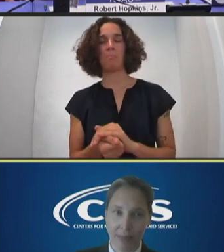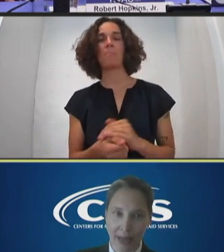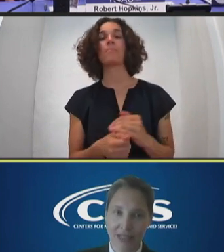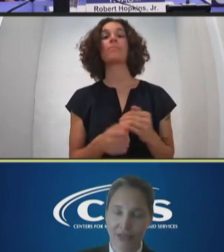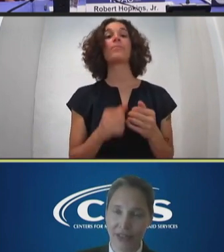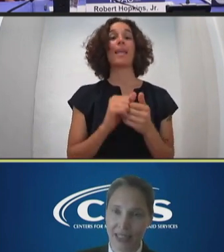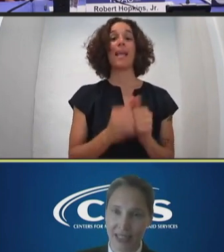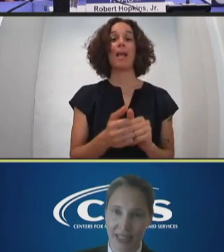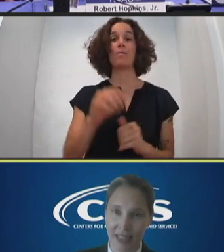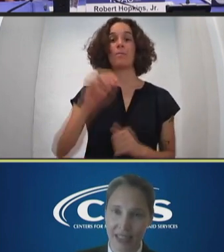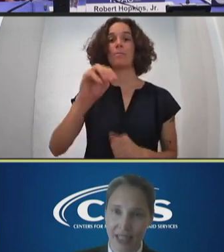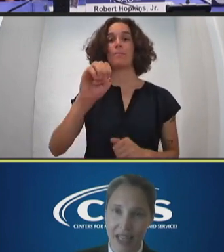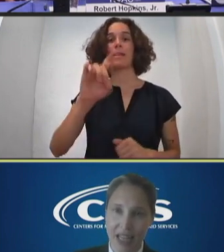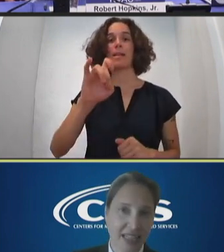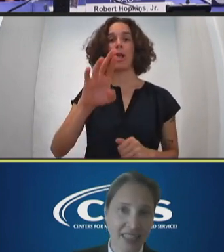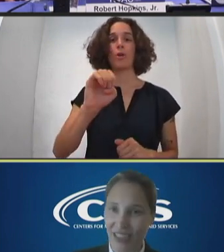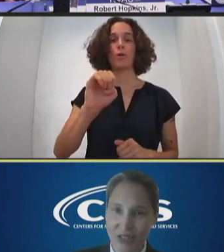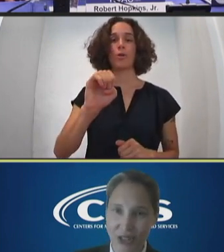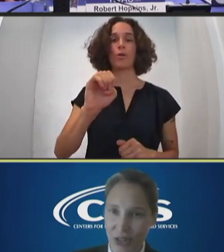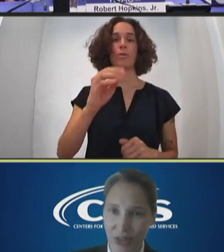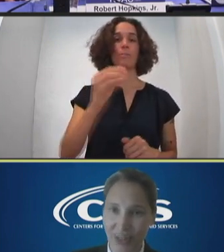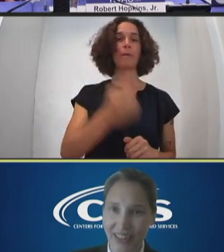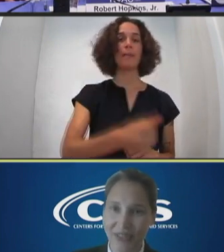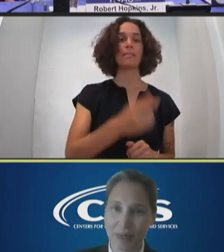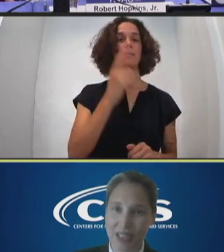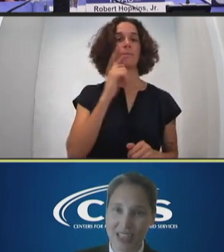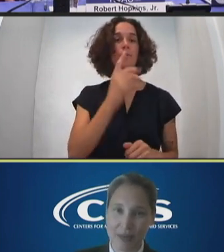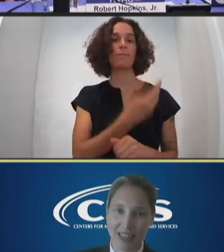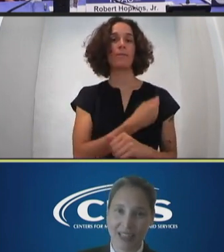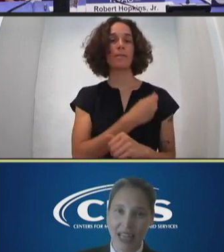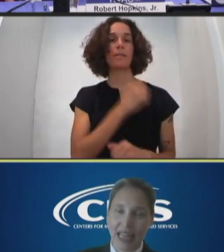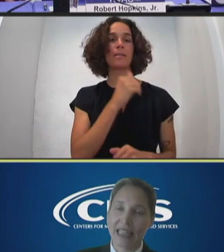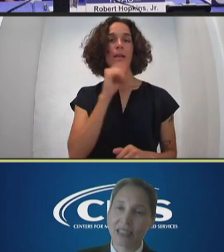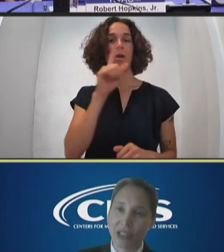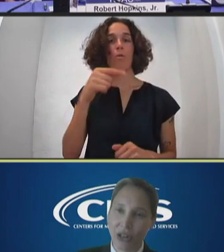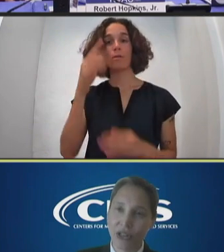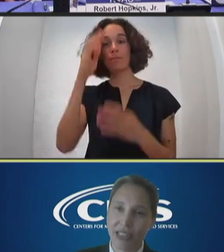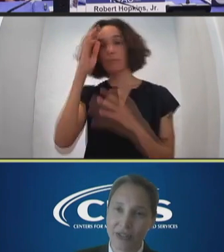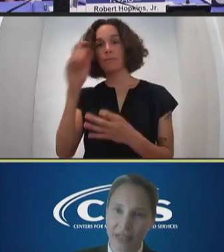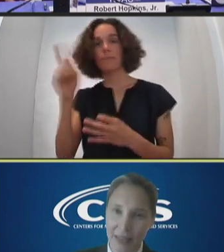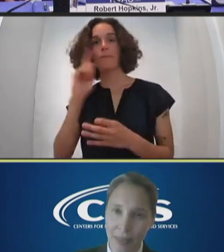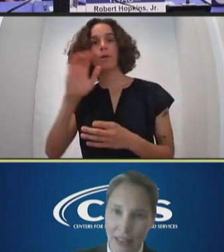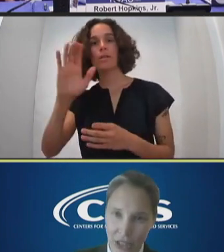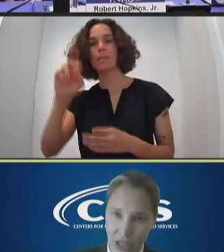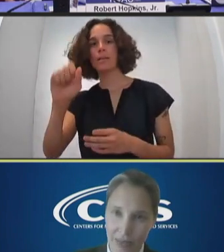pays for vaccines isn't just totally left up to CMS. It's largely defined by law,